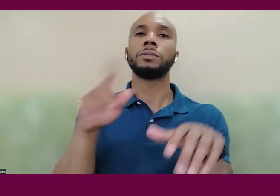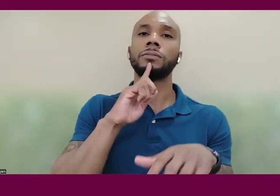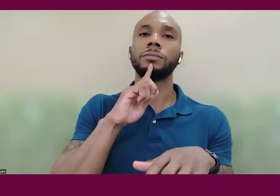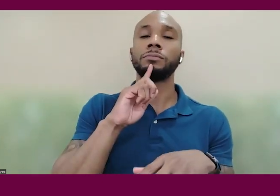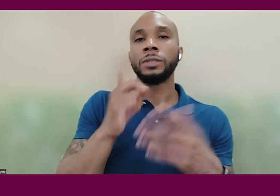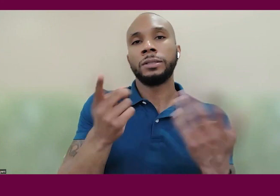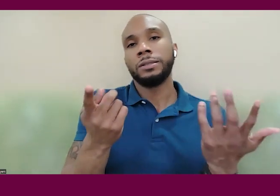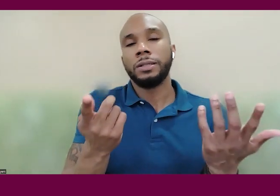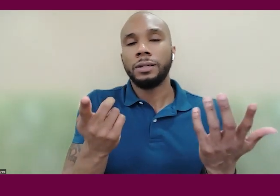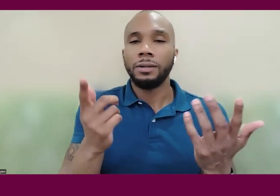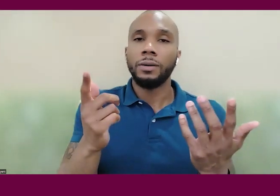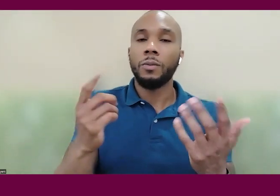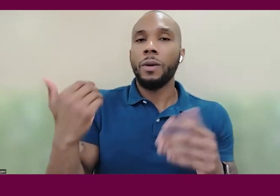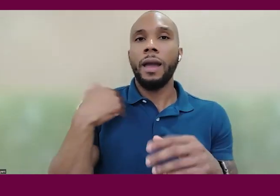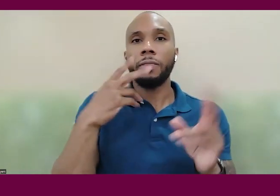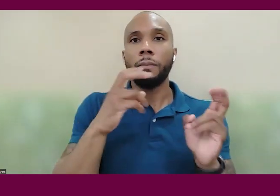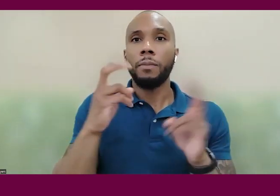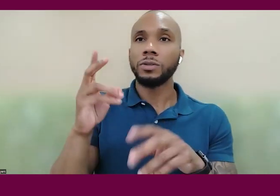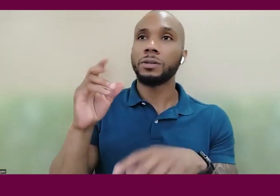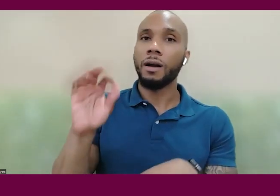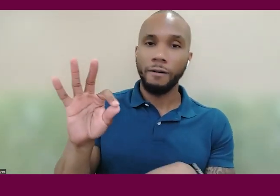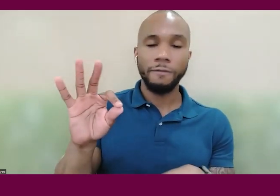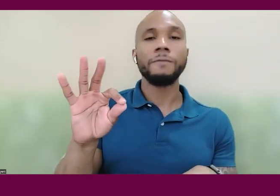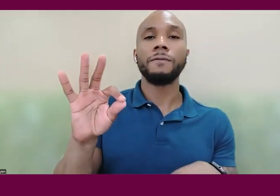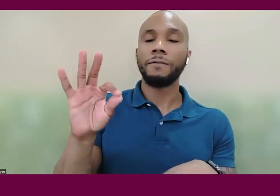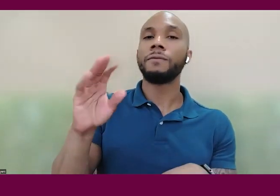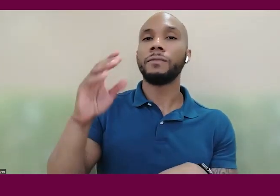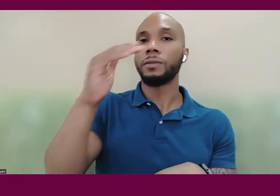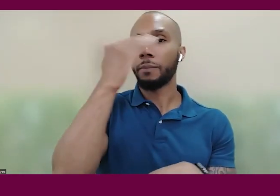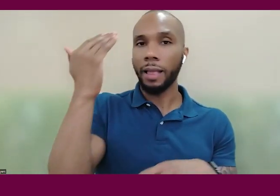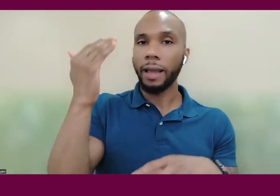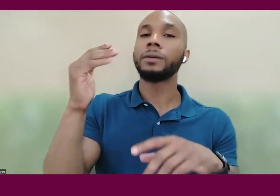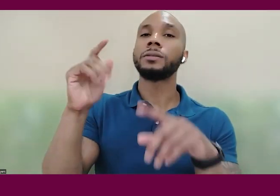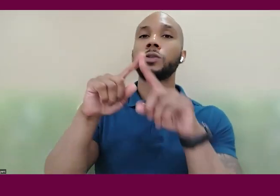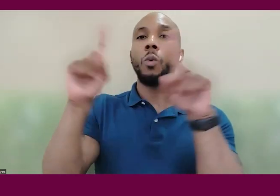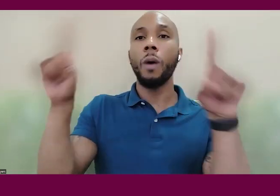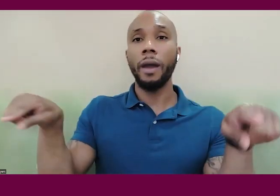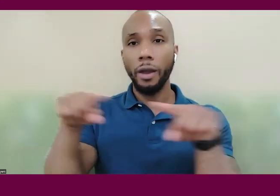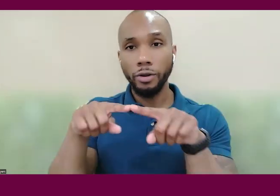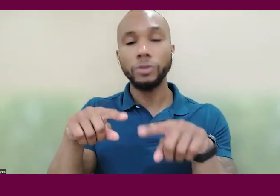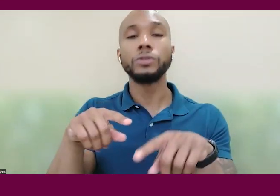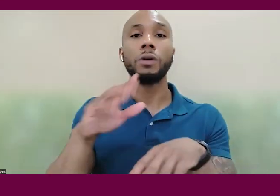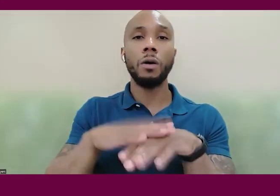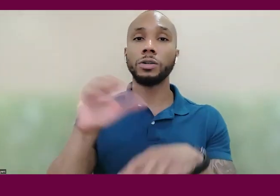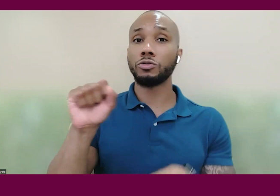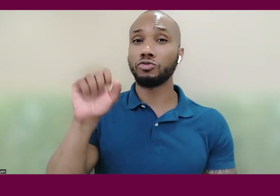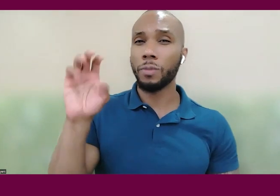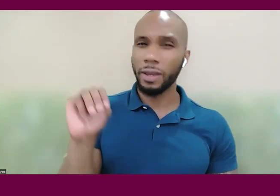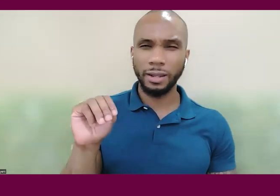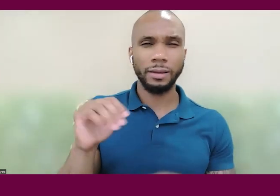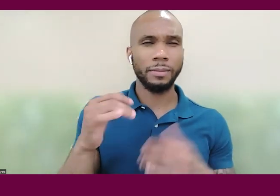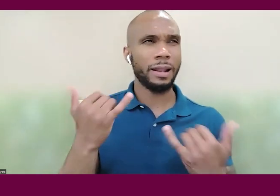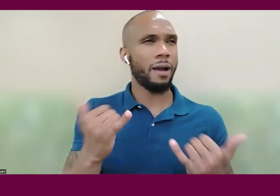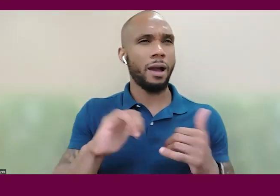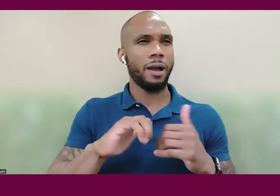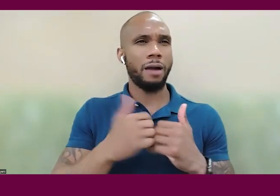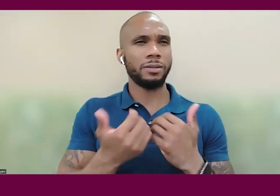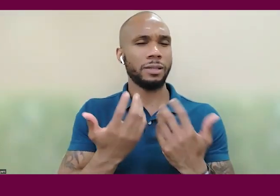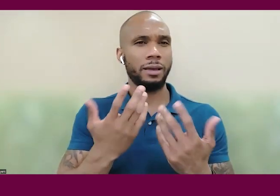We had the posting of the black squares across social media. The question was, "How does that move the needle?"